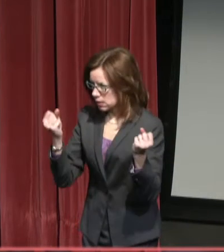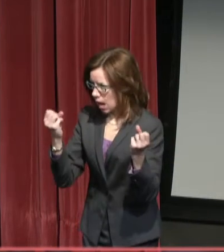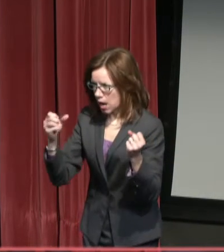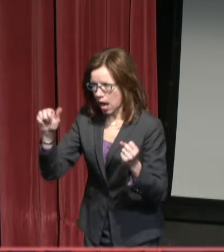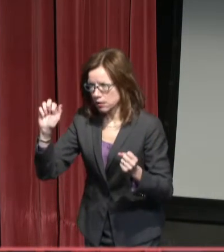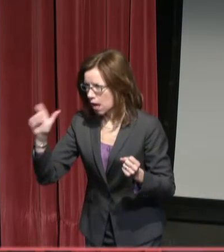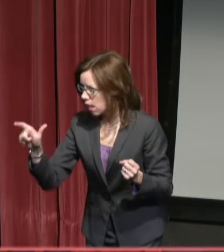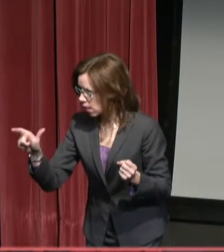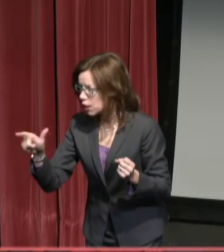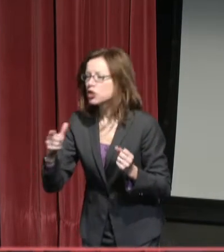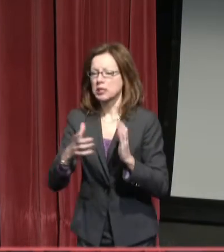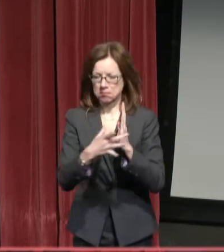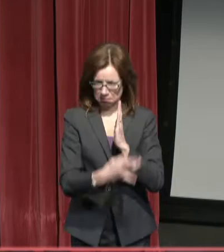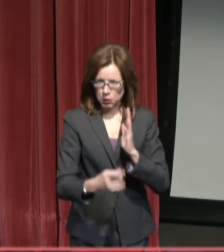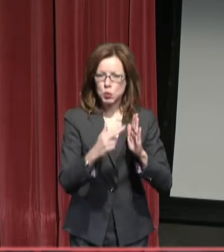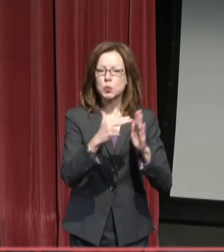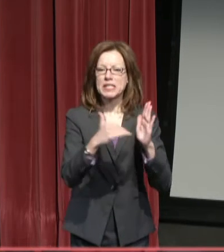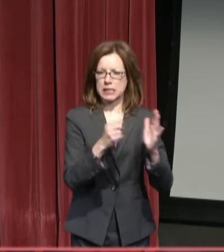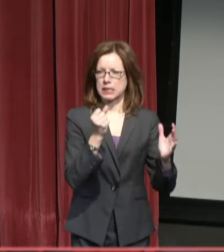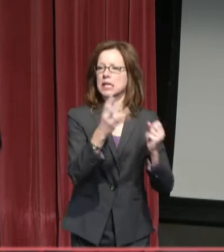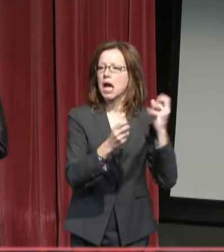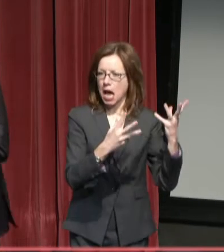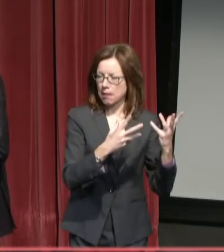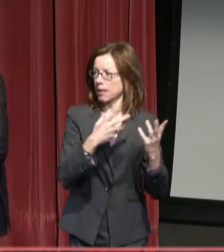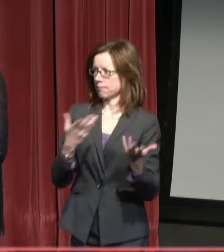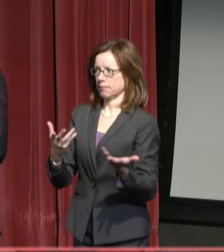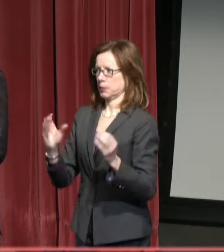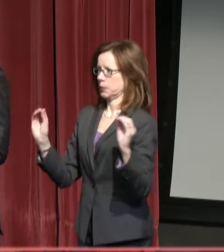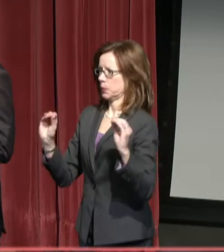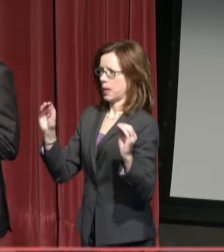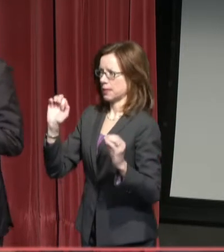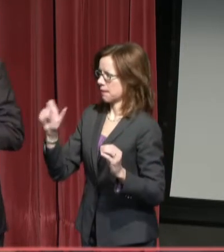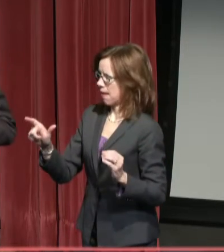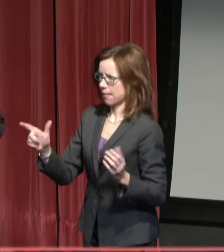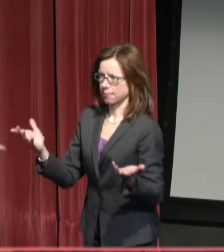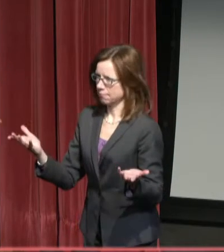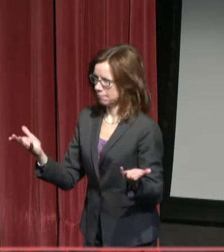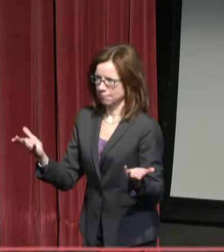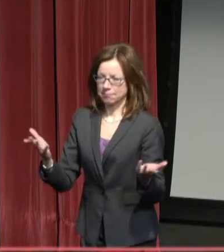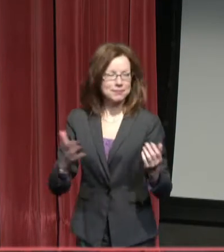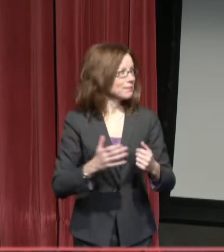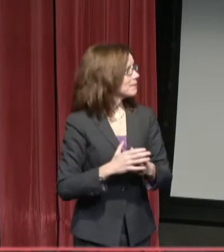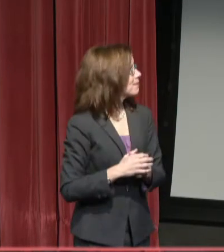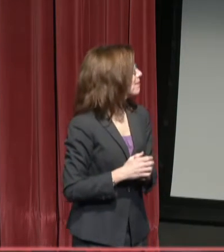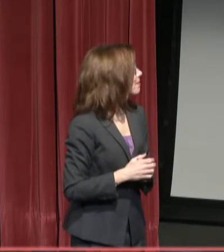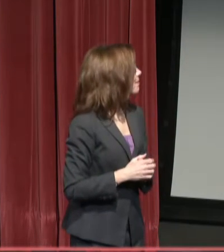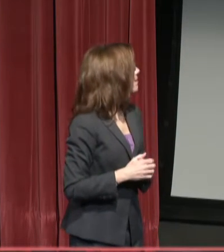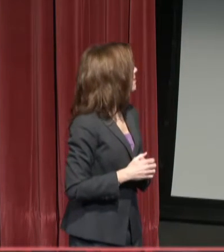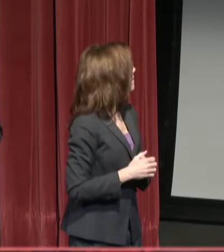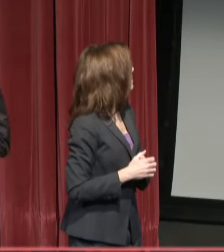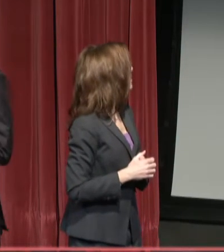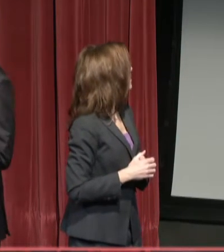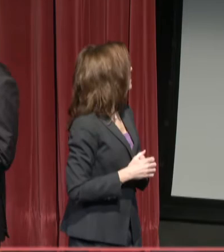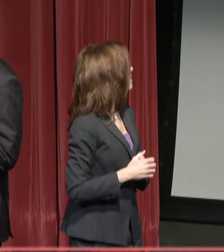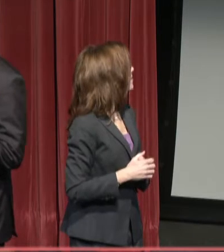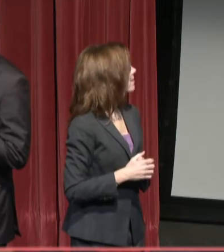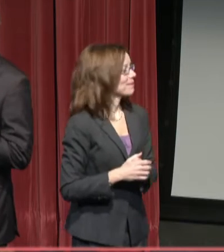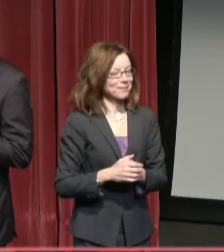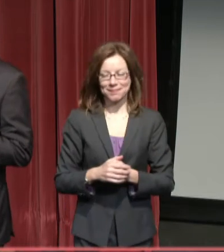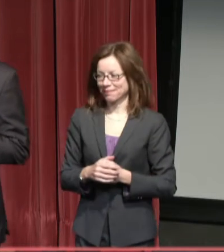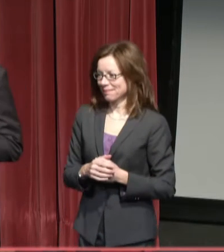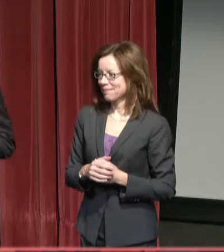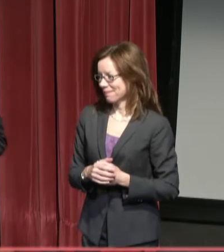and she knew New Zealand sign language.